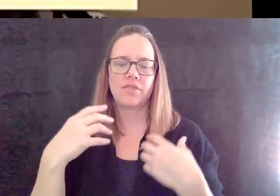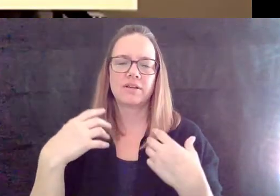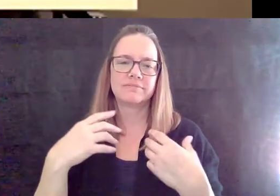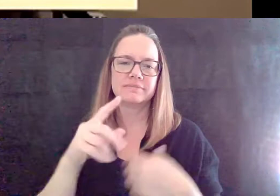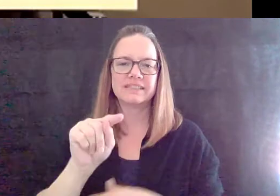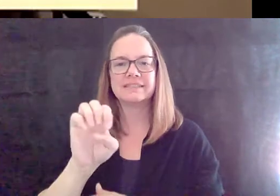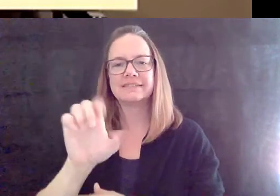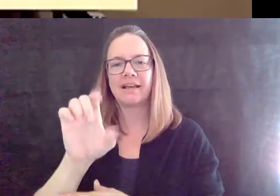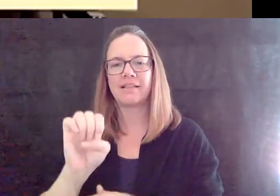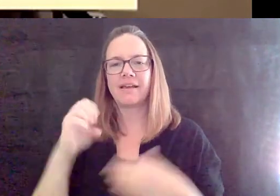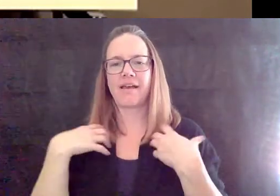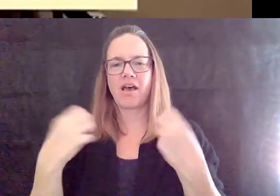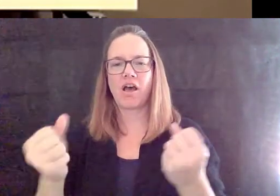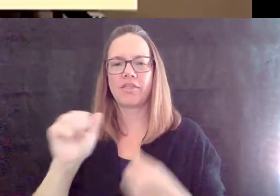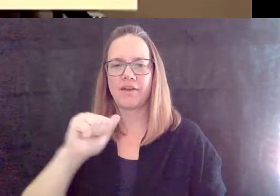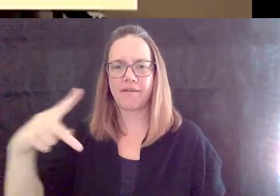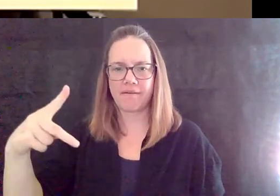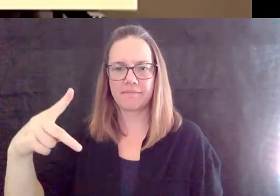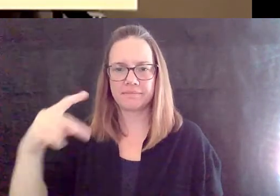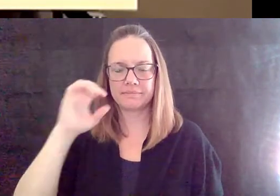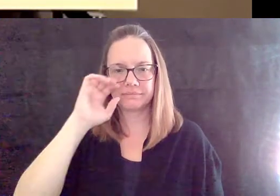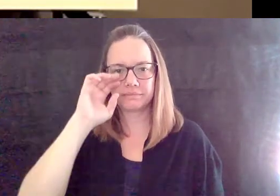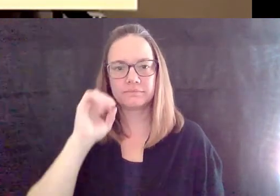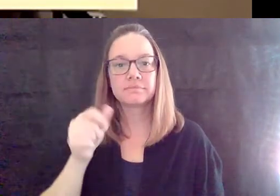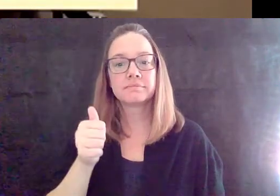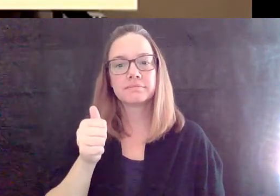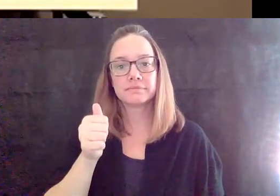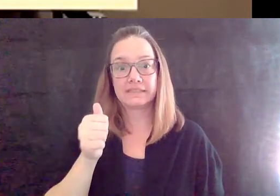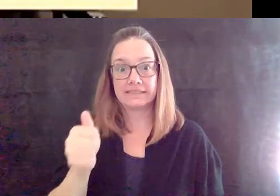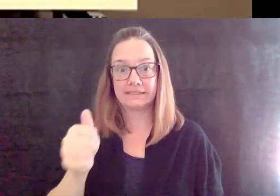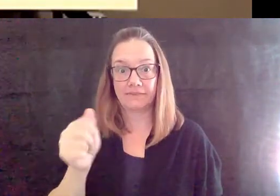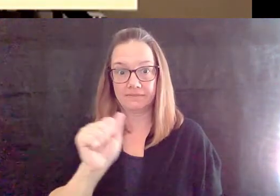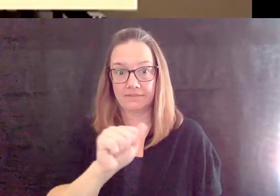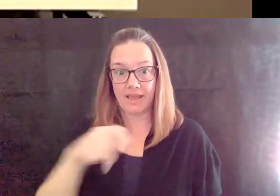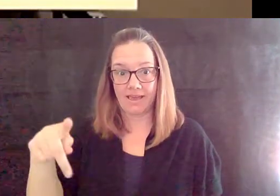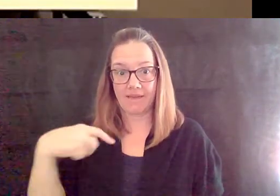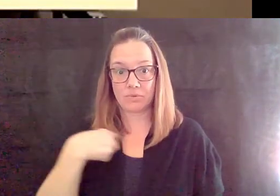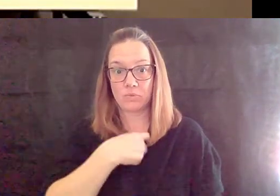So the telehealth app is an application